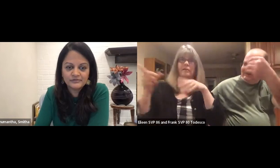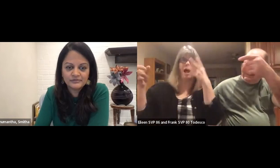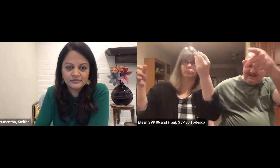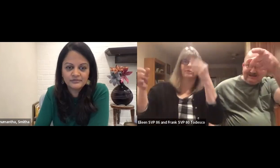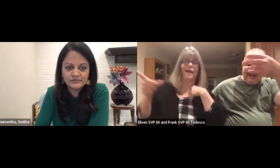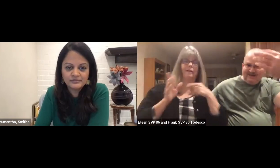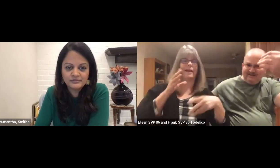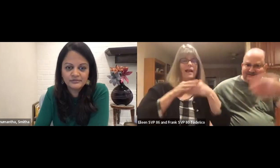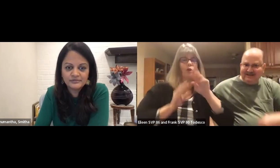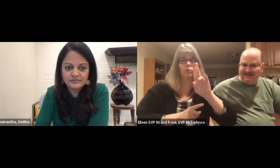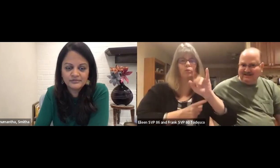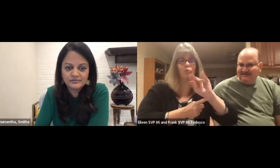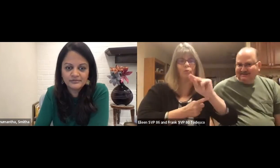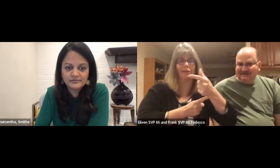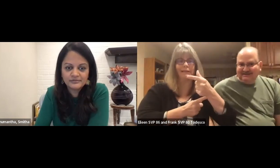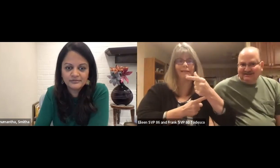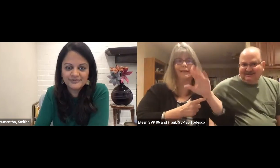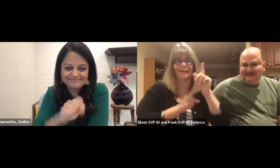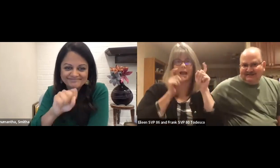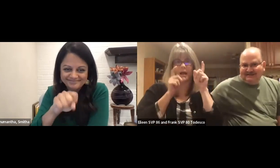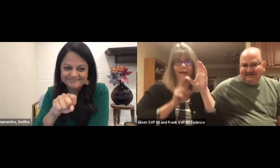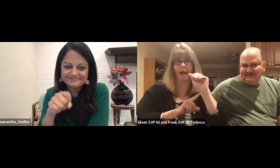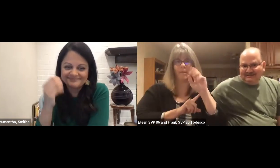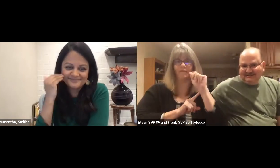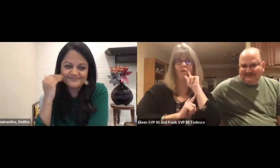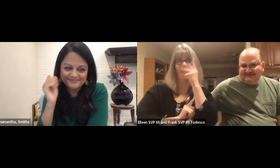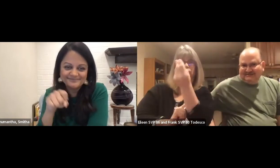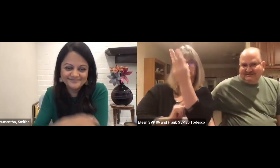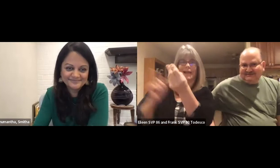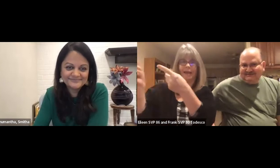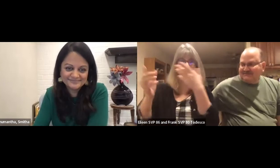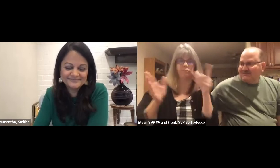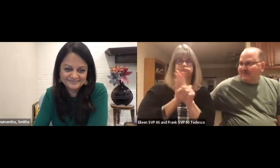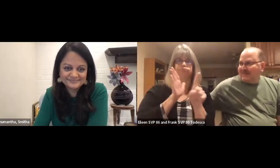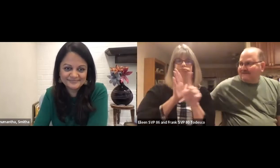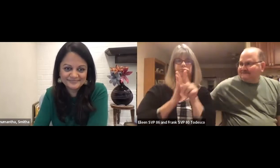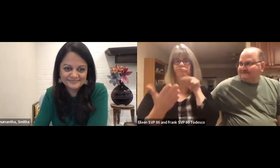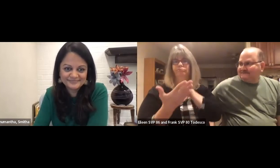so we're able to see, and we also have it outside. We do have a Ring camera for outside of the house,